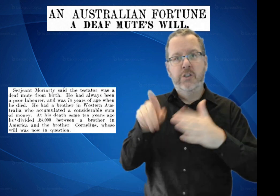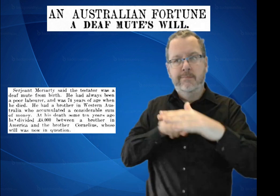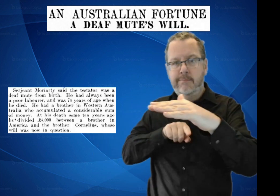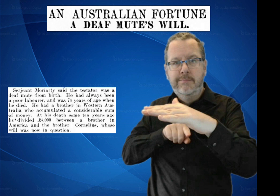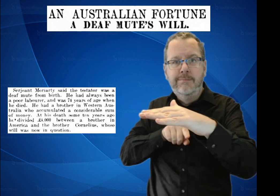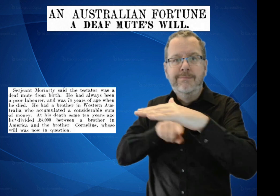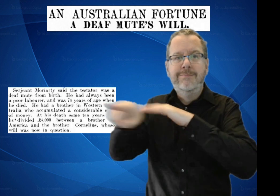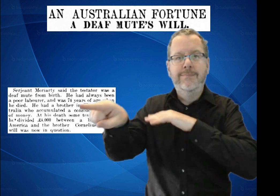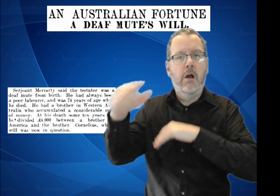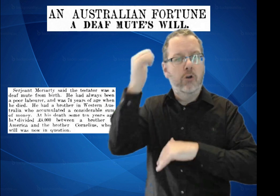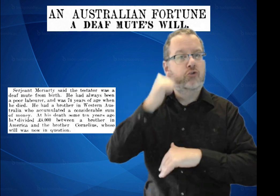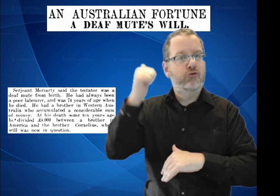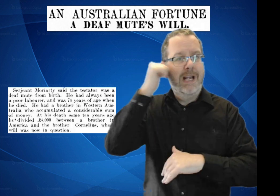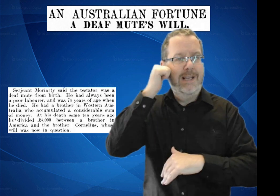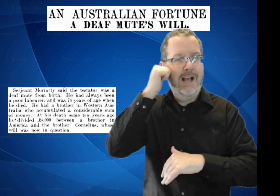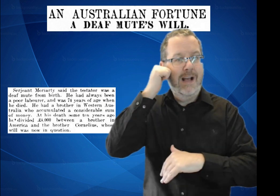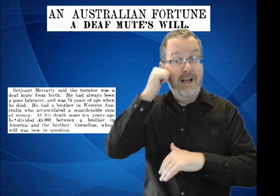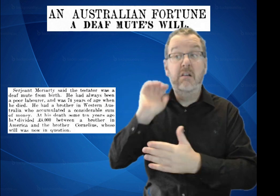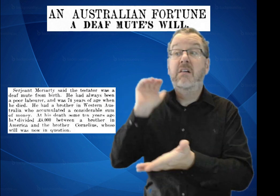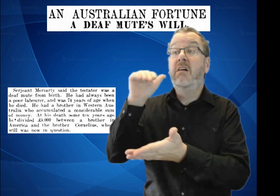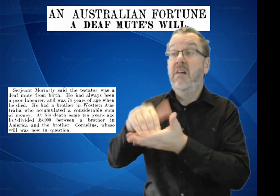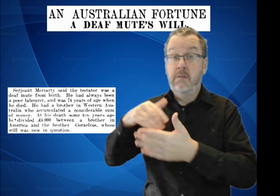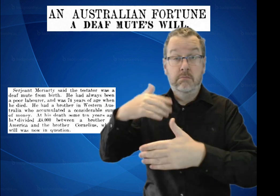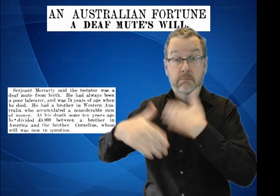who had made his fortune in Western Australia